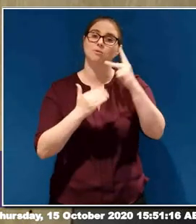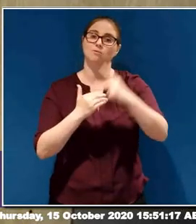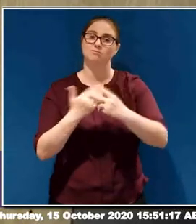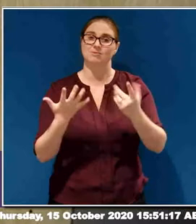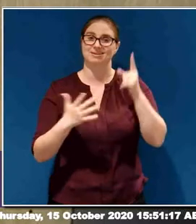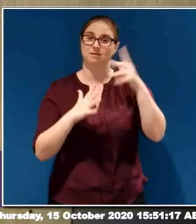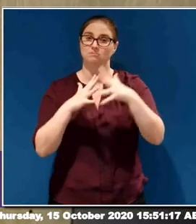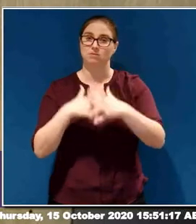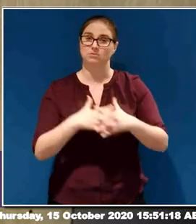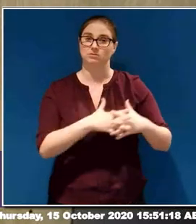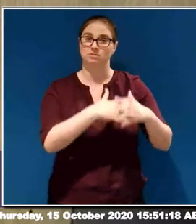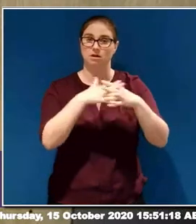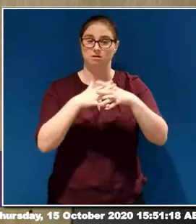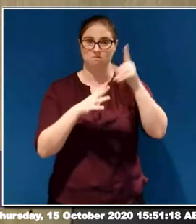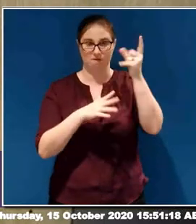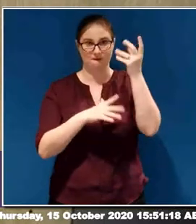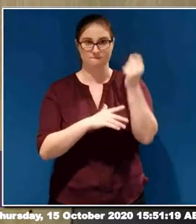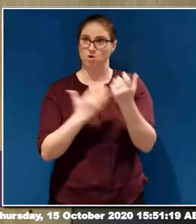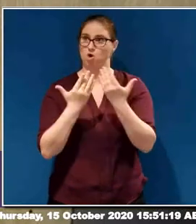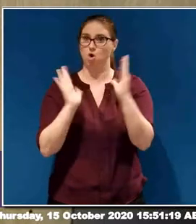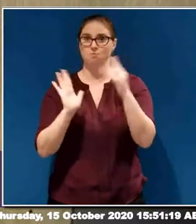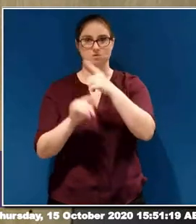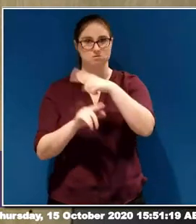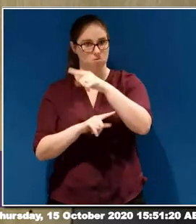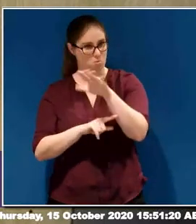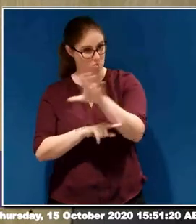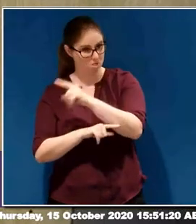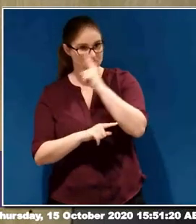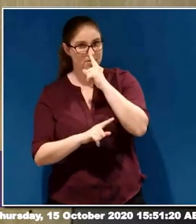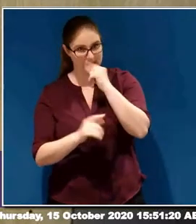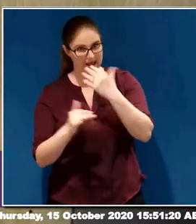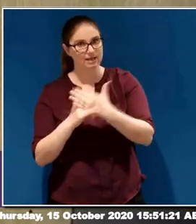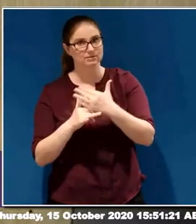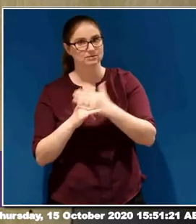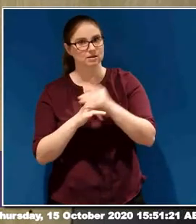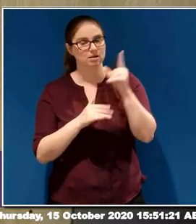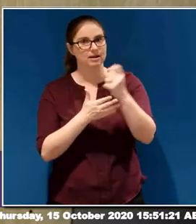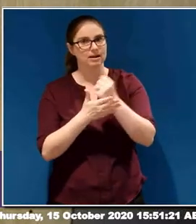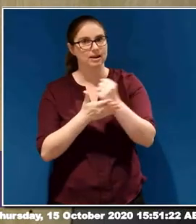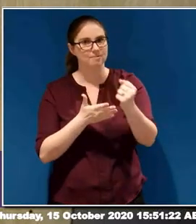happening, and the types of data that I would want to see specifically in